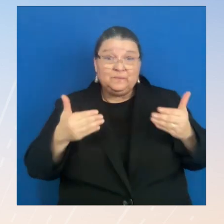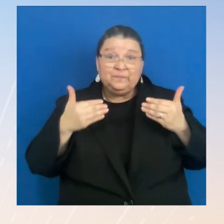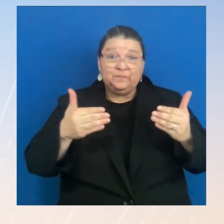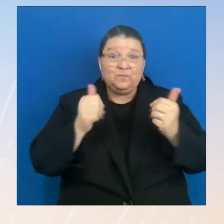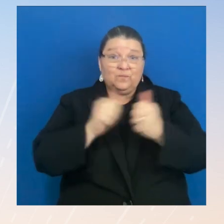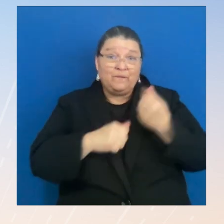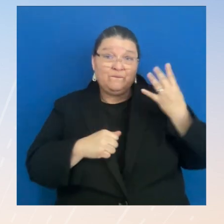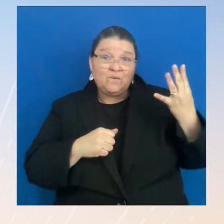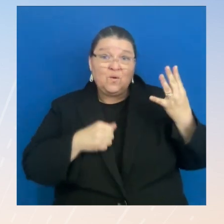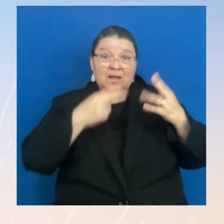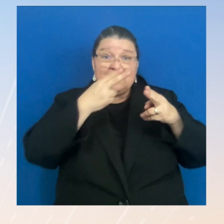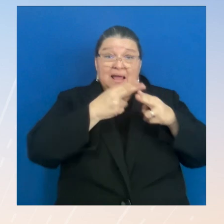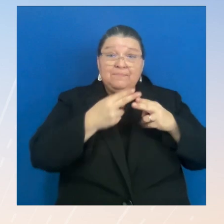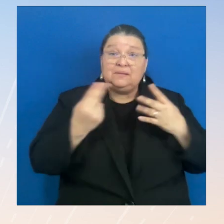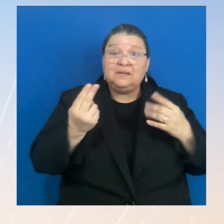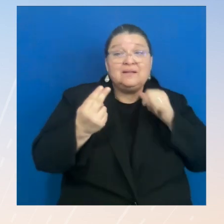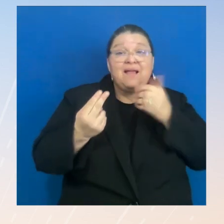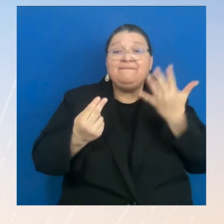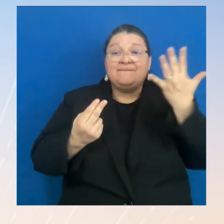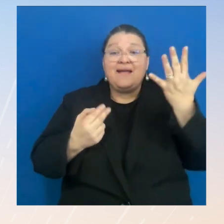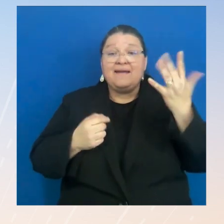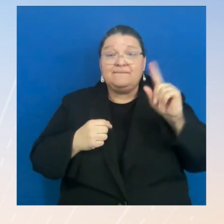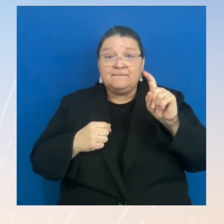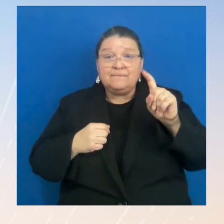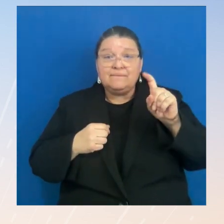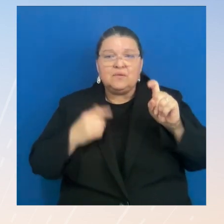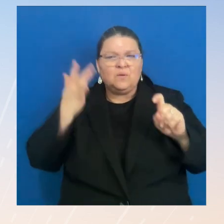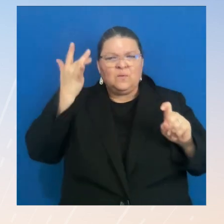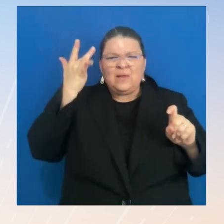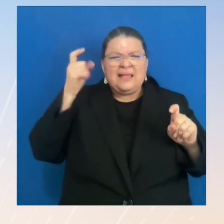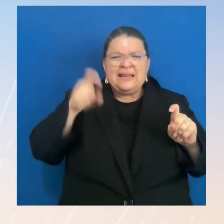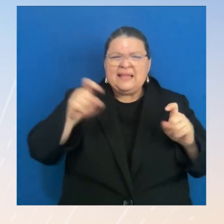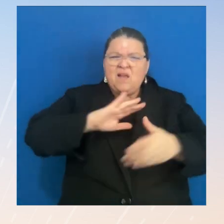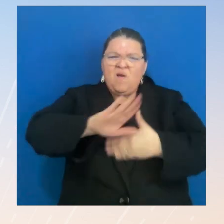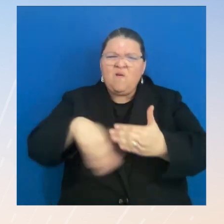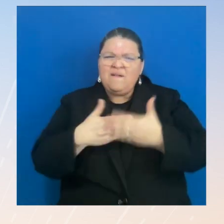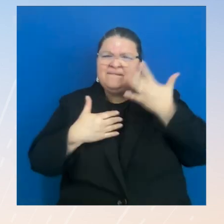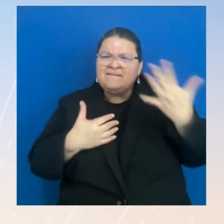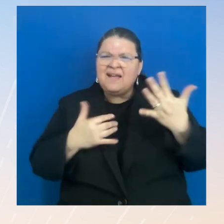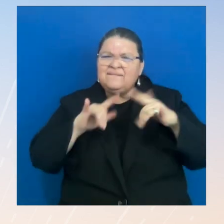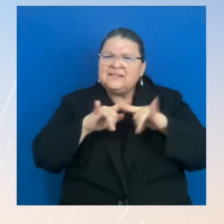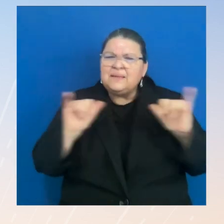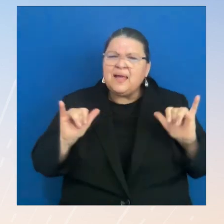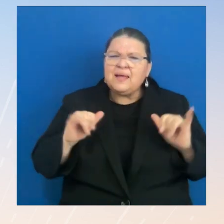ever to be nominated to serve in this position. We remain in close touch with both her